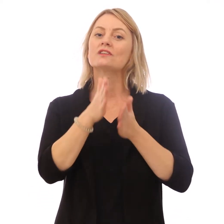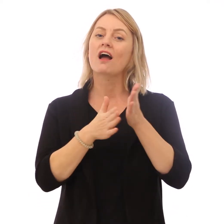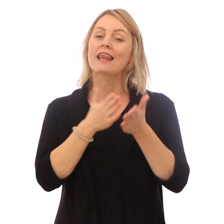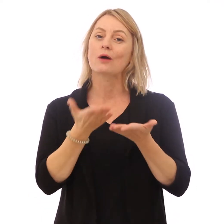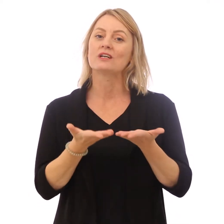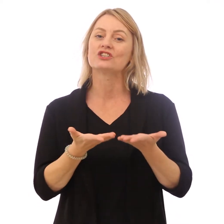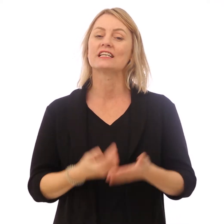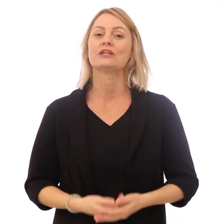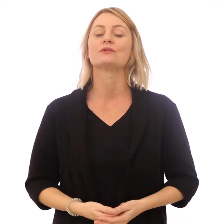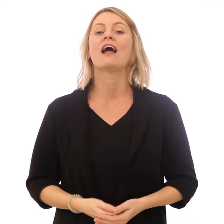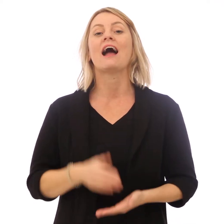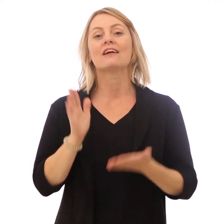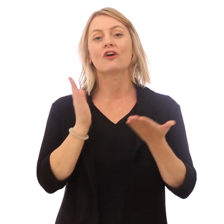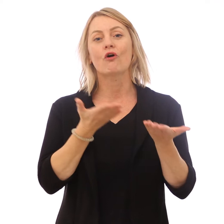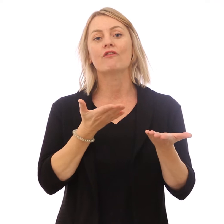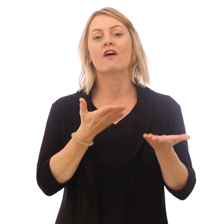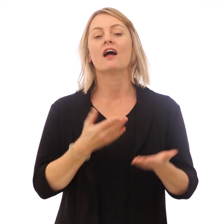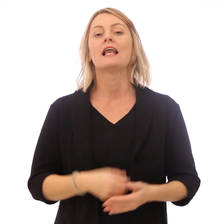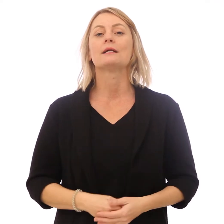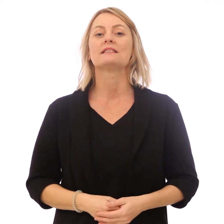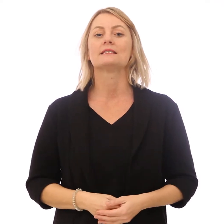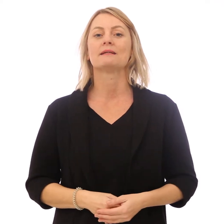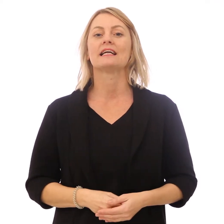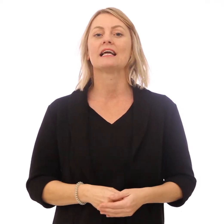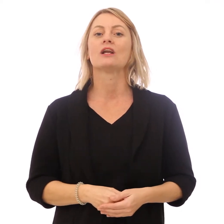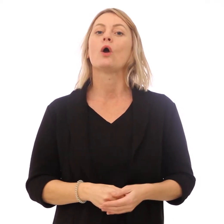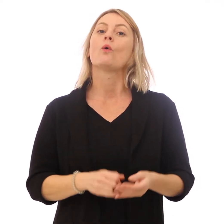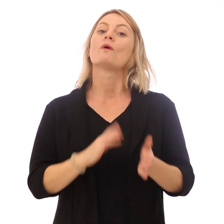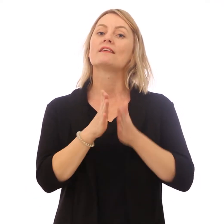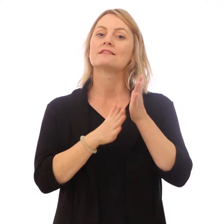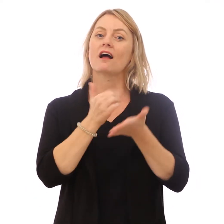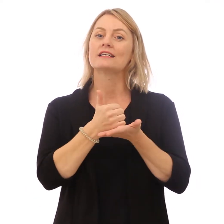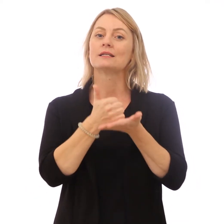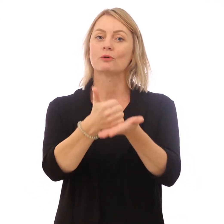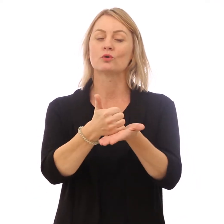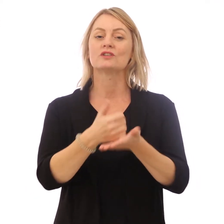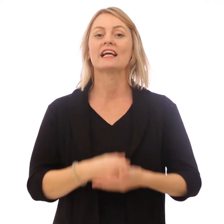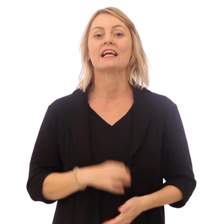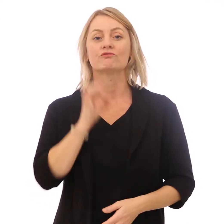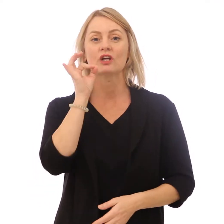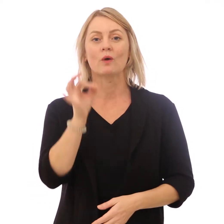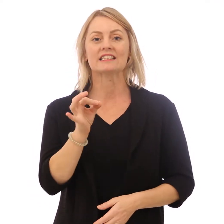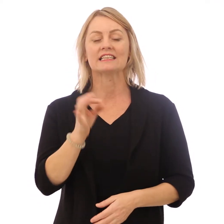sign support if requested by the lipreader. Lipspeakers are skilled in various levels